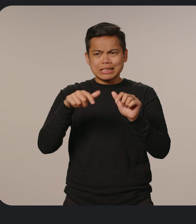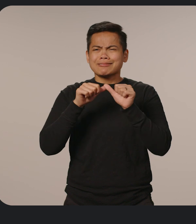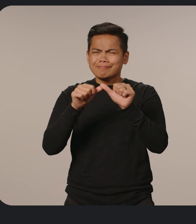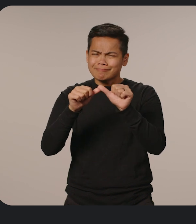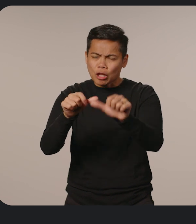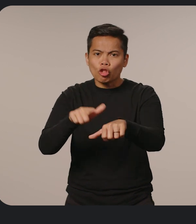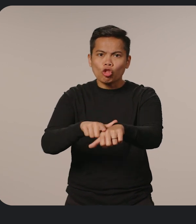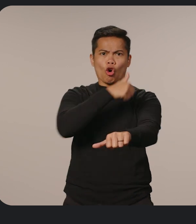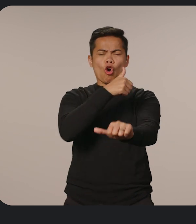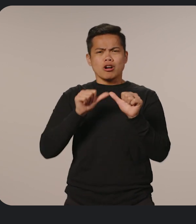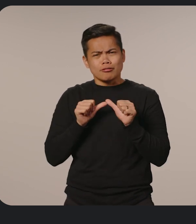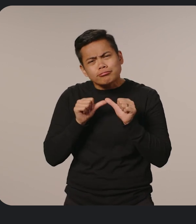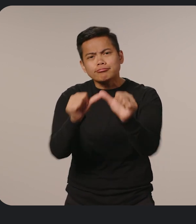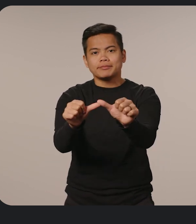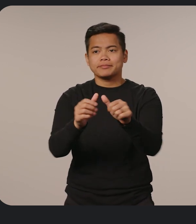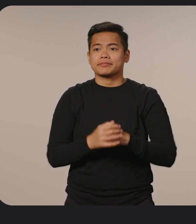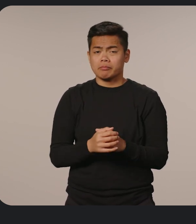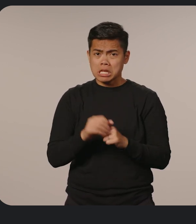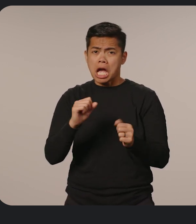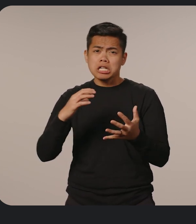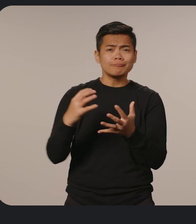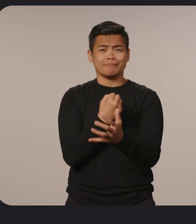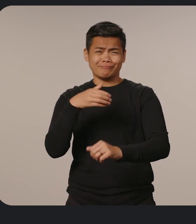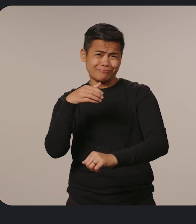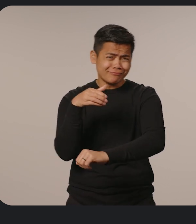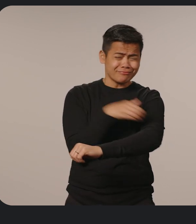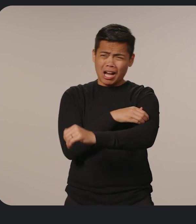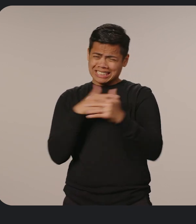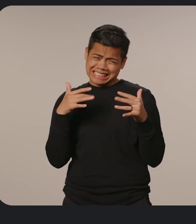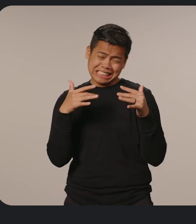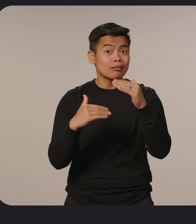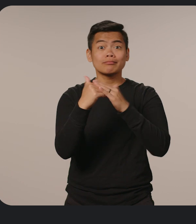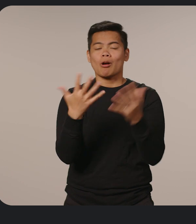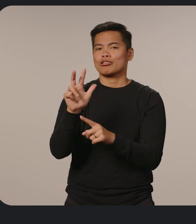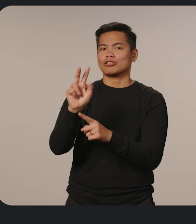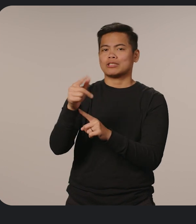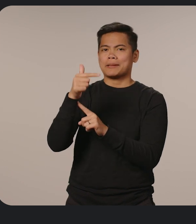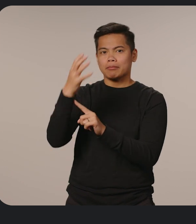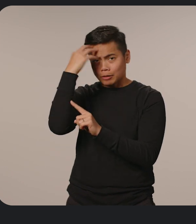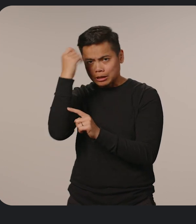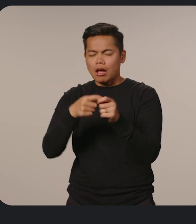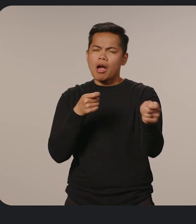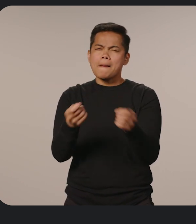tasks you can tap into more powerful instances with up to 32 gigabytes of